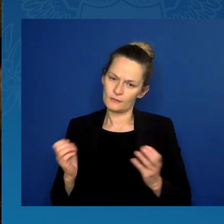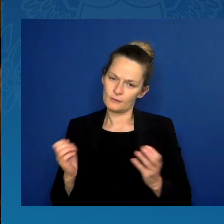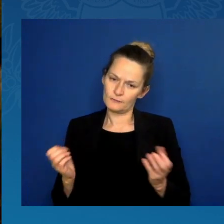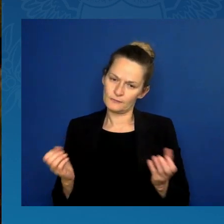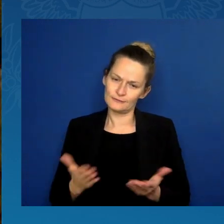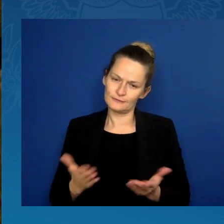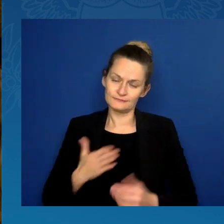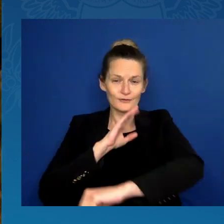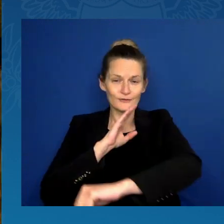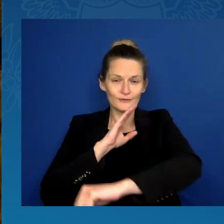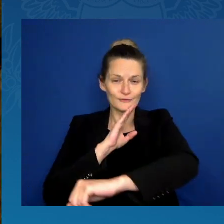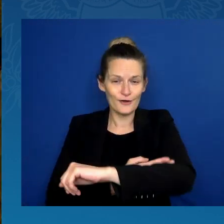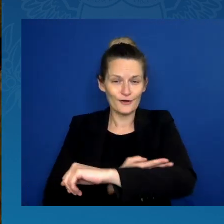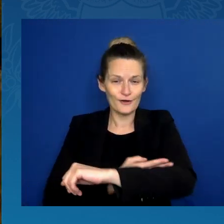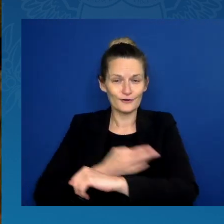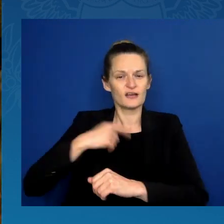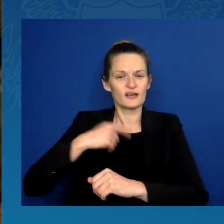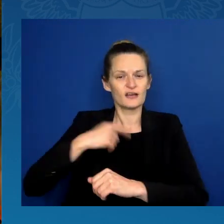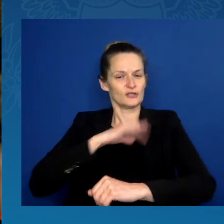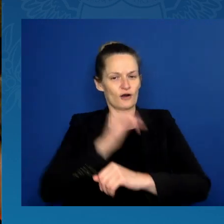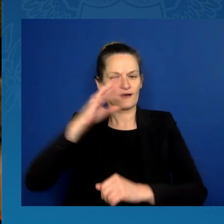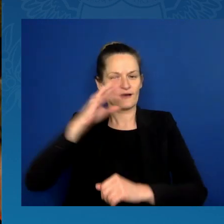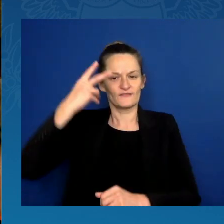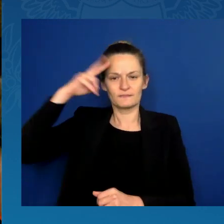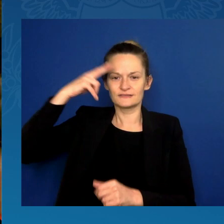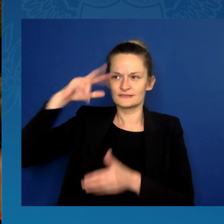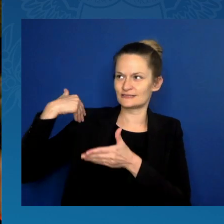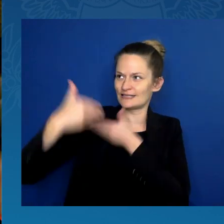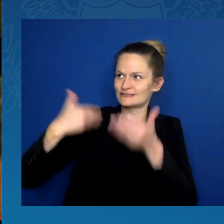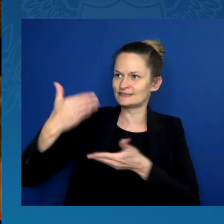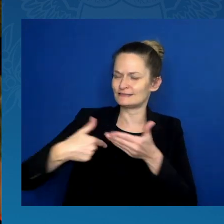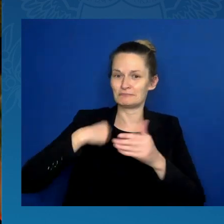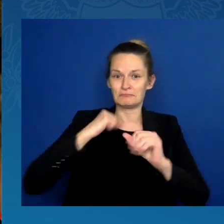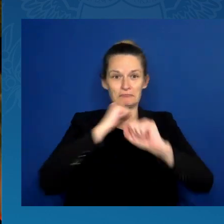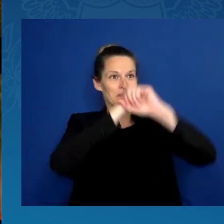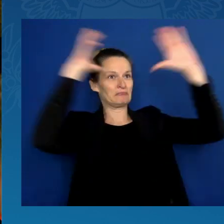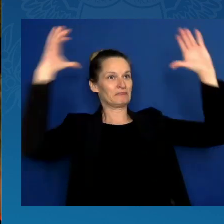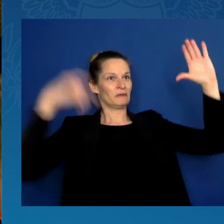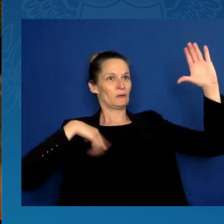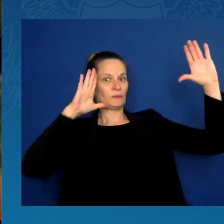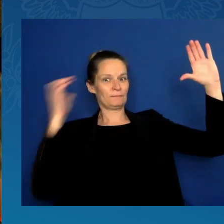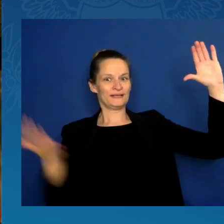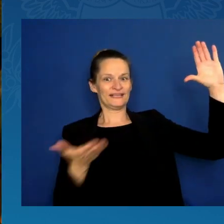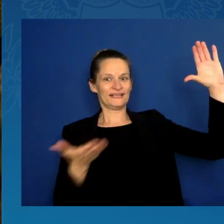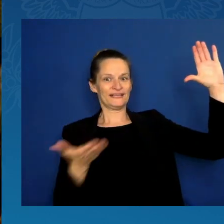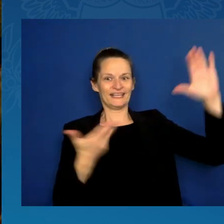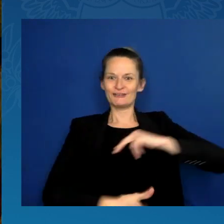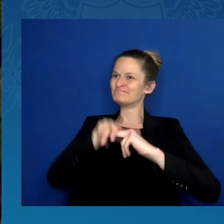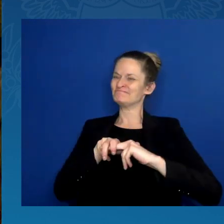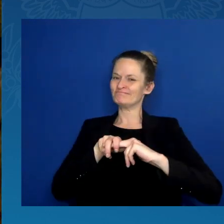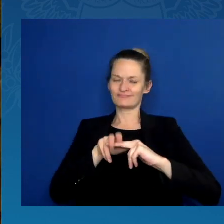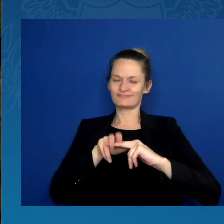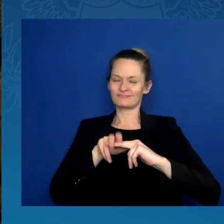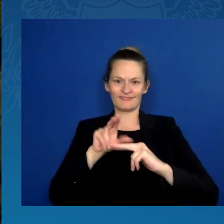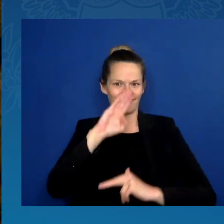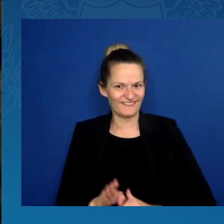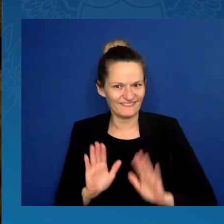that this is where it would be. So thank you. To be here with my fellow Latino legislators from across the country.